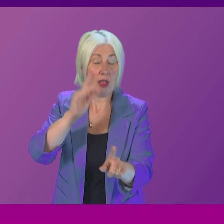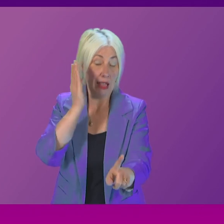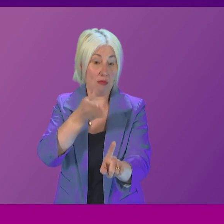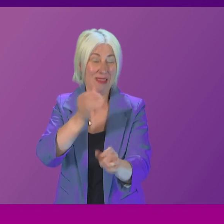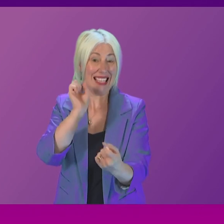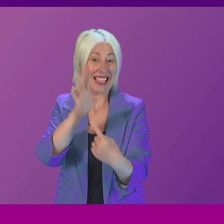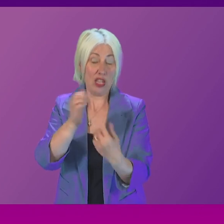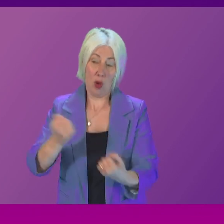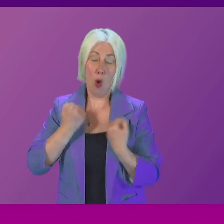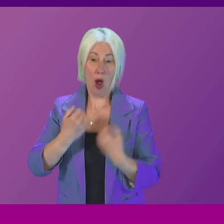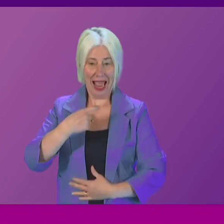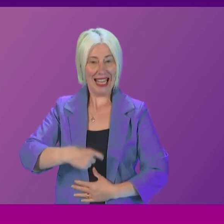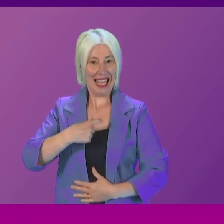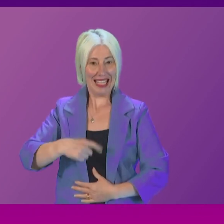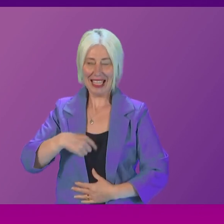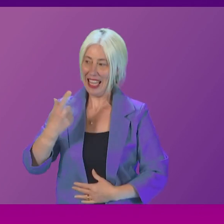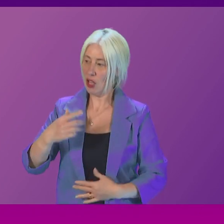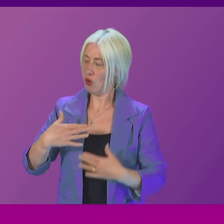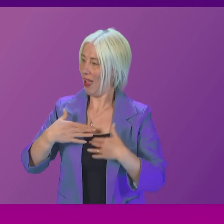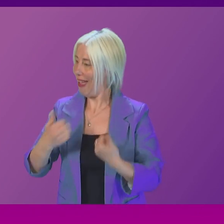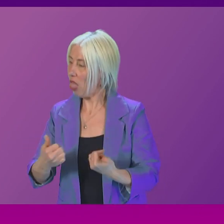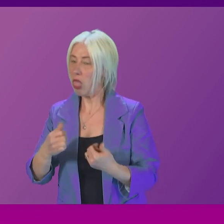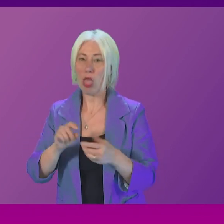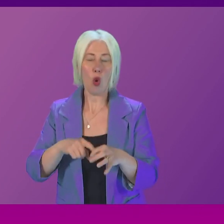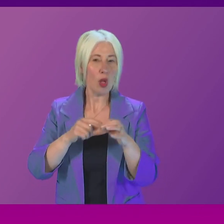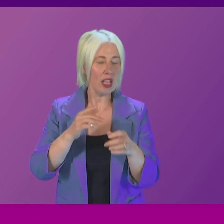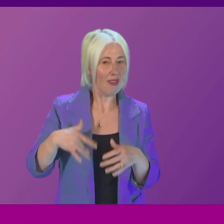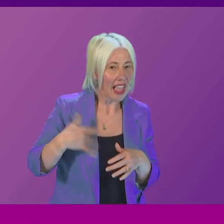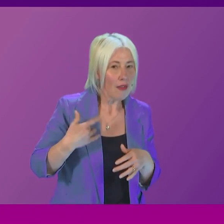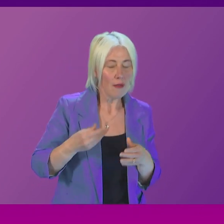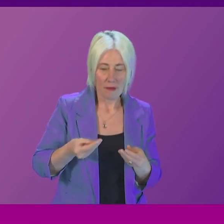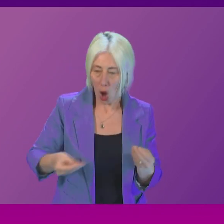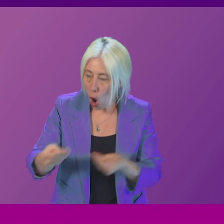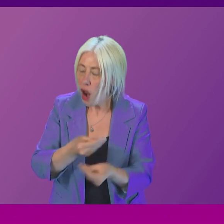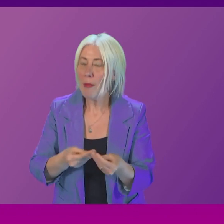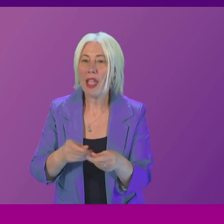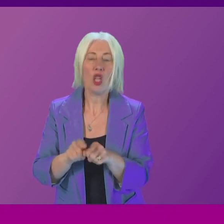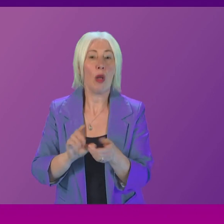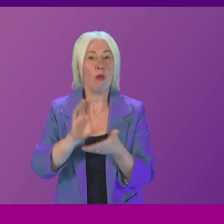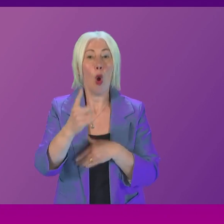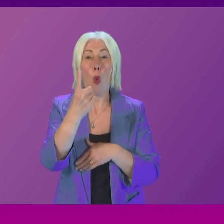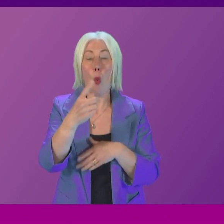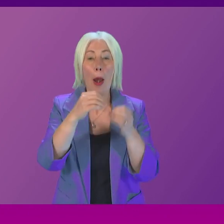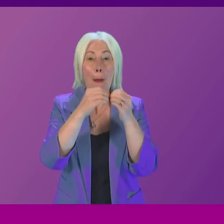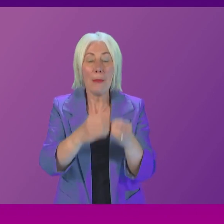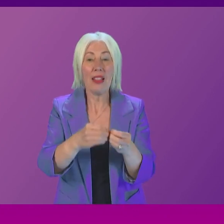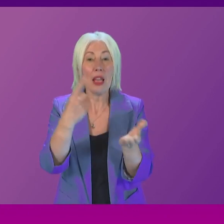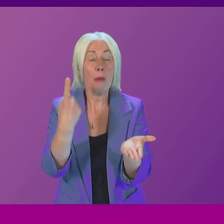It is fundamental to our health, our quality of life and our economy. This year, we are investing nearly £1 billion in our natural environment.